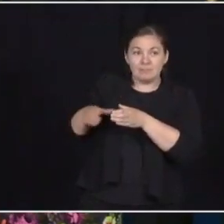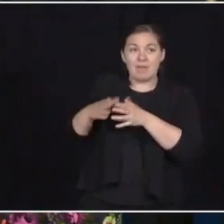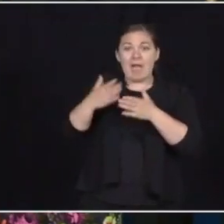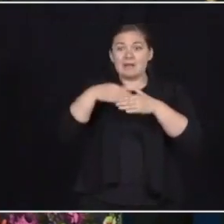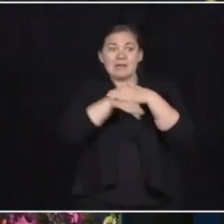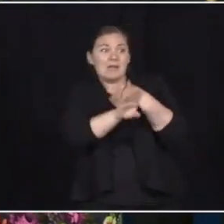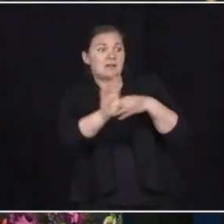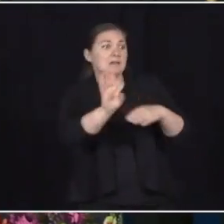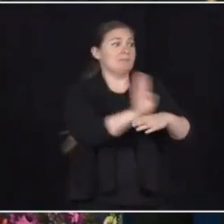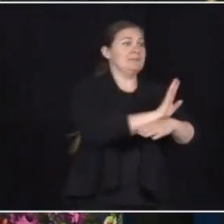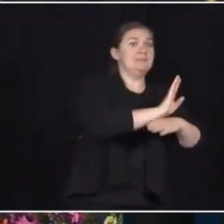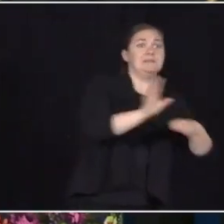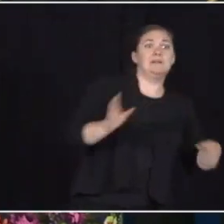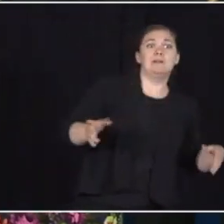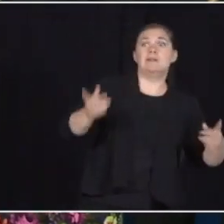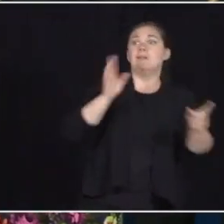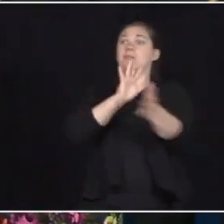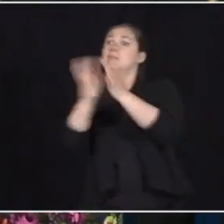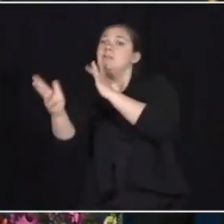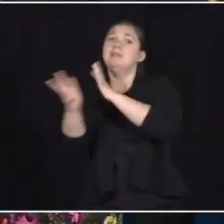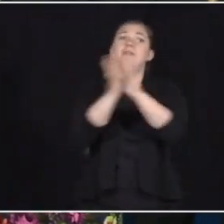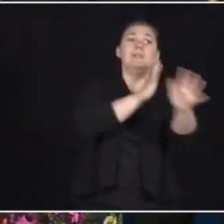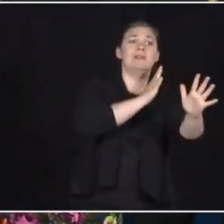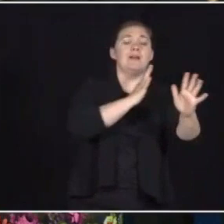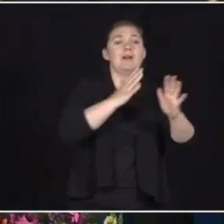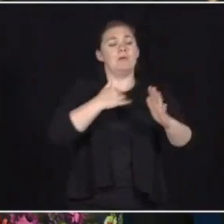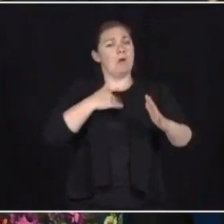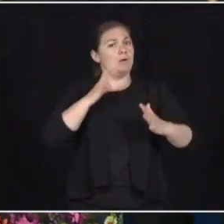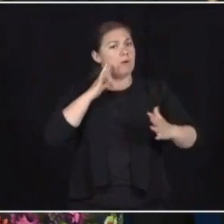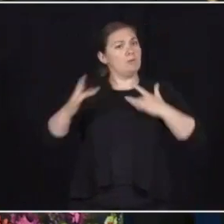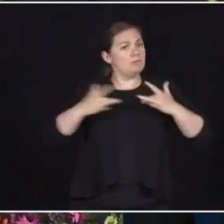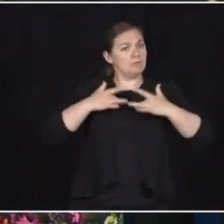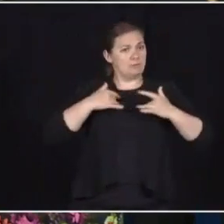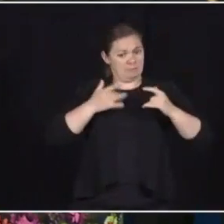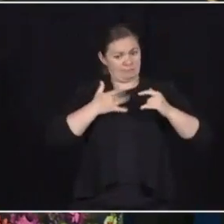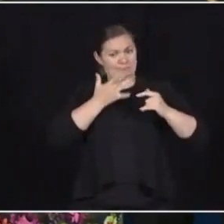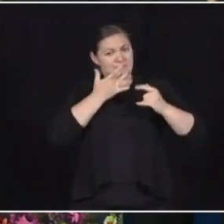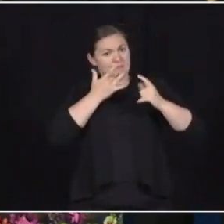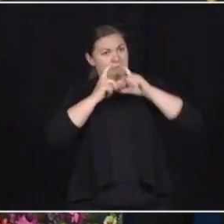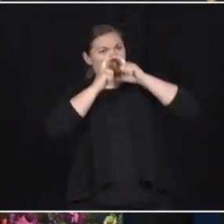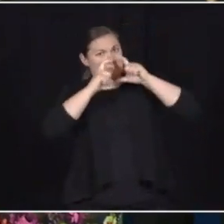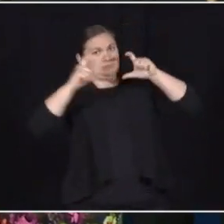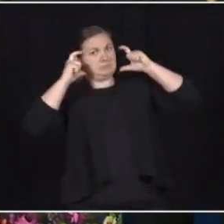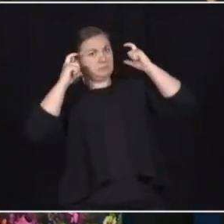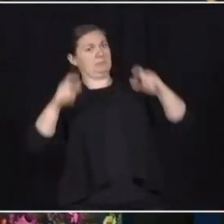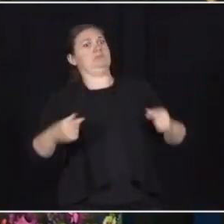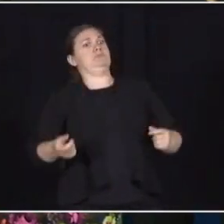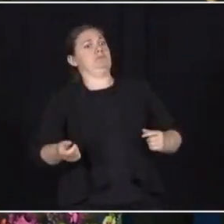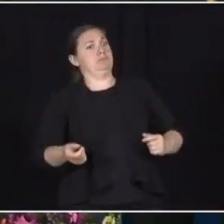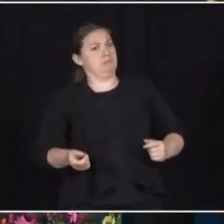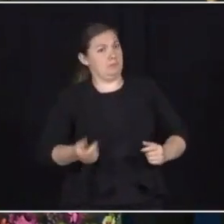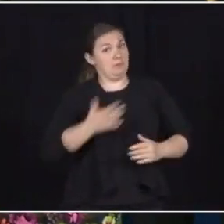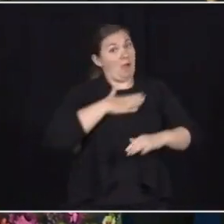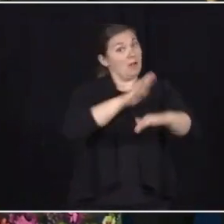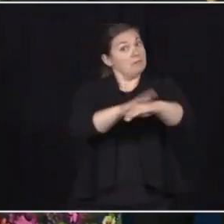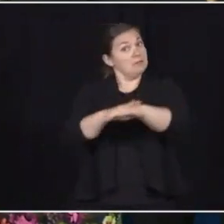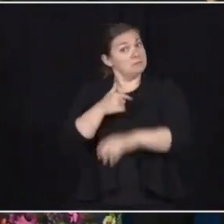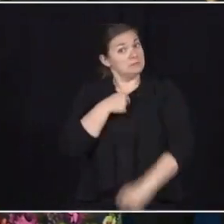populate it area. I would be concerned. I would put a mask on. That's my device.